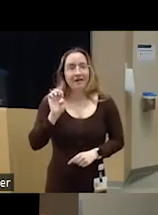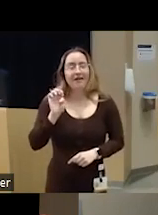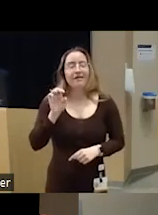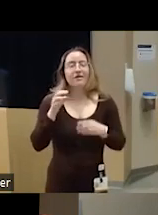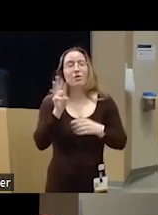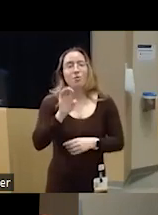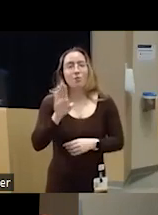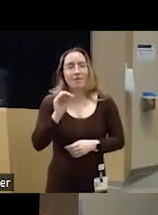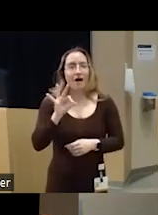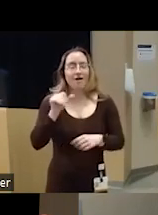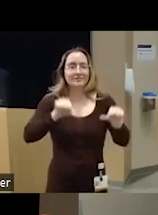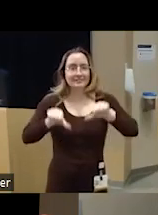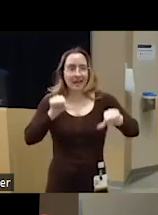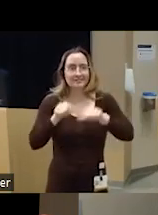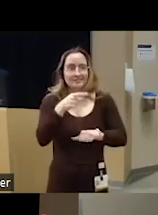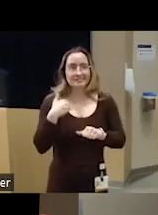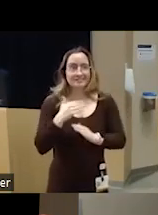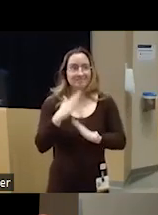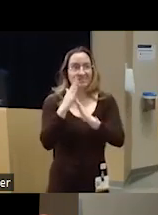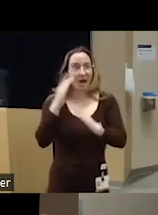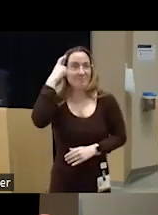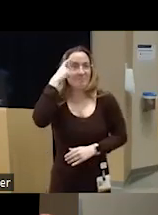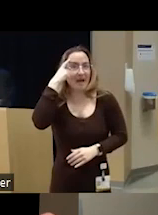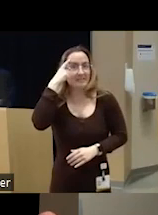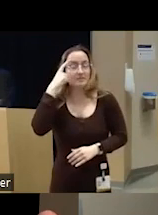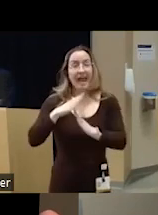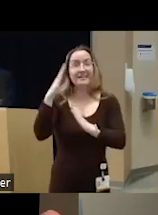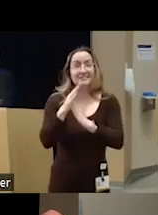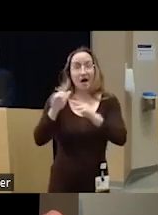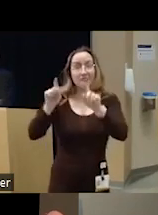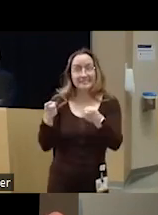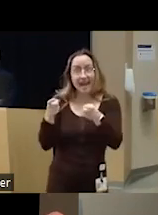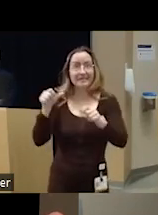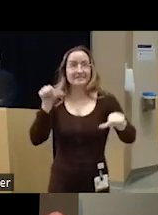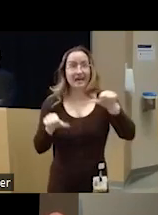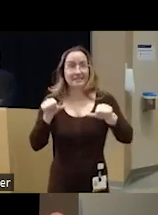minds and one of the top 1% sighted scientists in the area in the field of psychiatry.